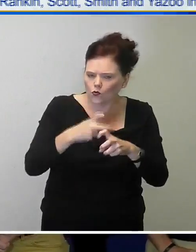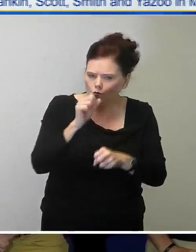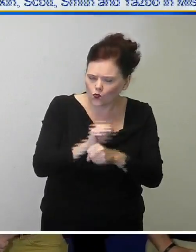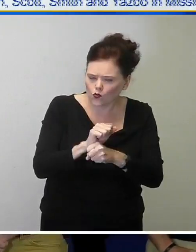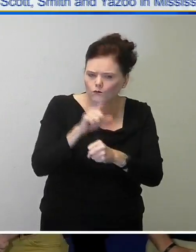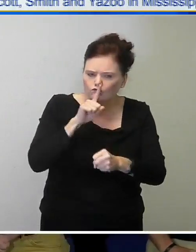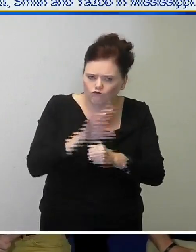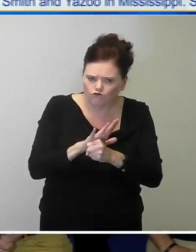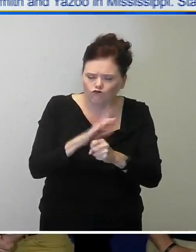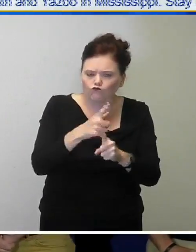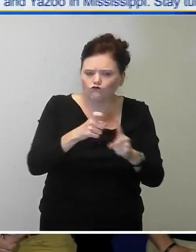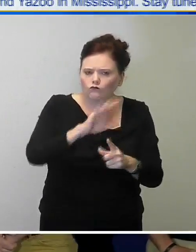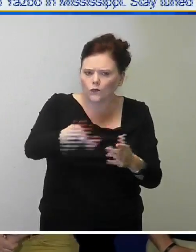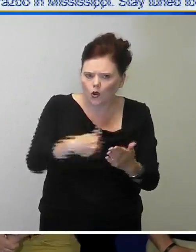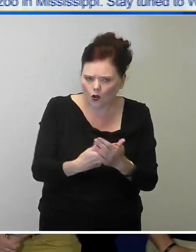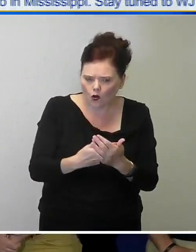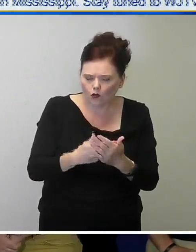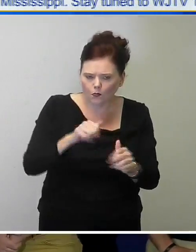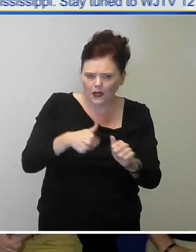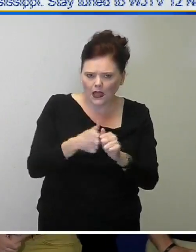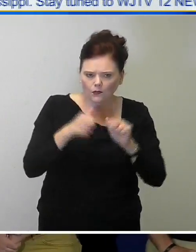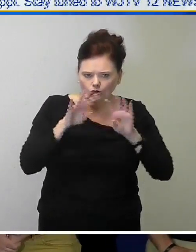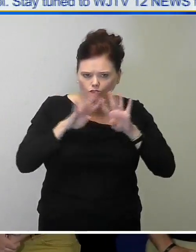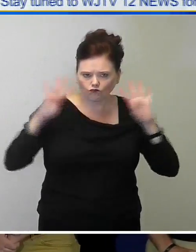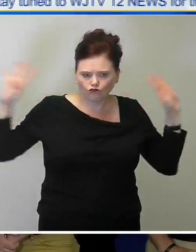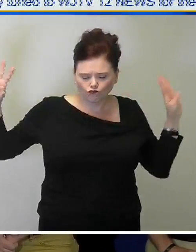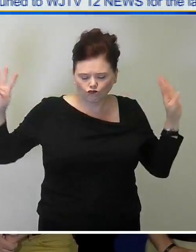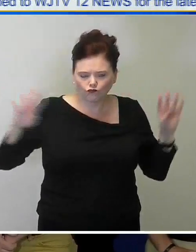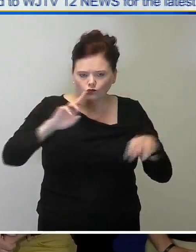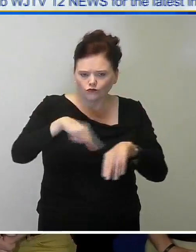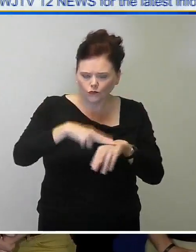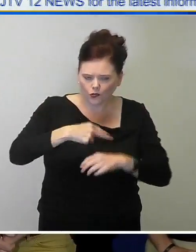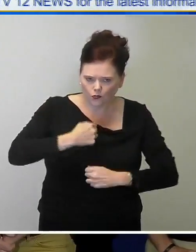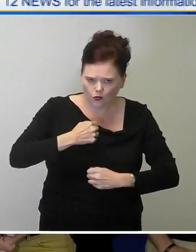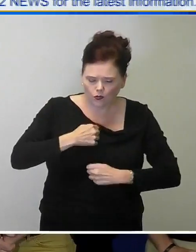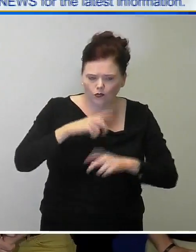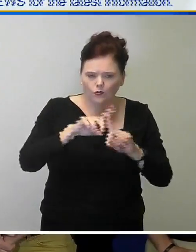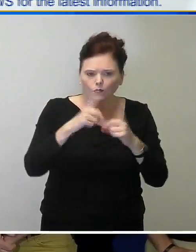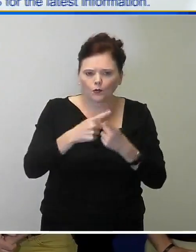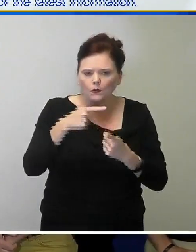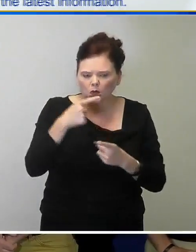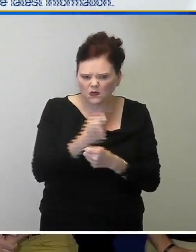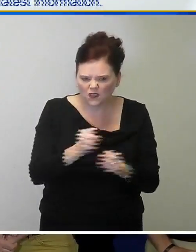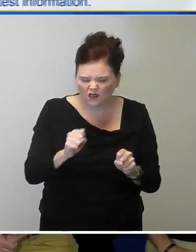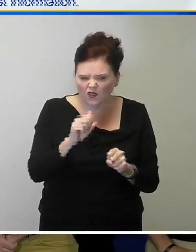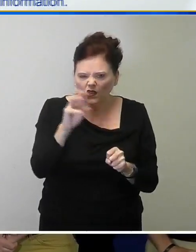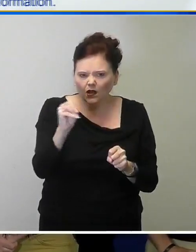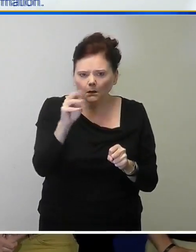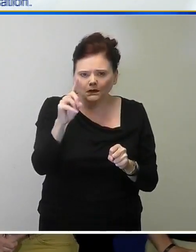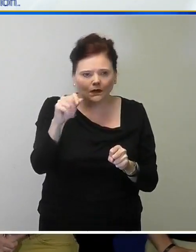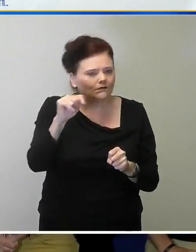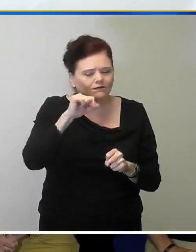TEST TEST EVERY QUARTER AND IT'S A PLEASURE TO SEE HARD WORK AND DEDICATION FROM ALL THESE BEHIND